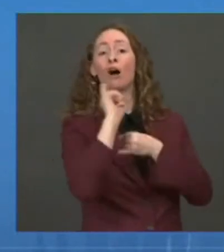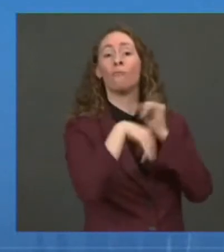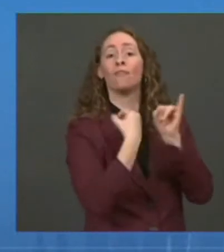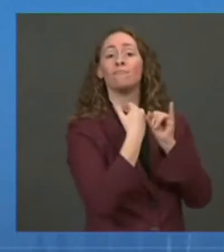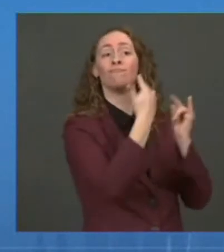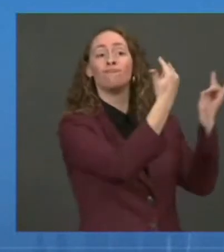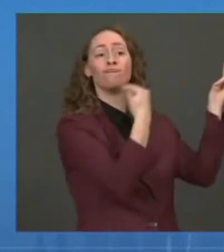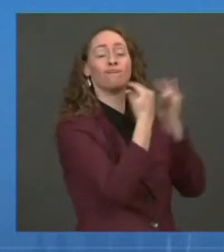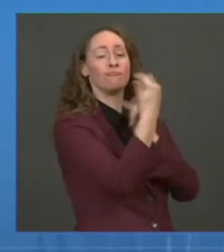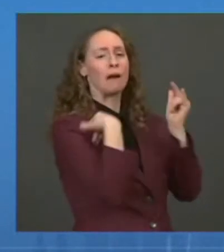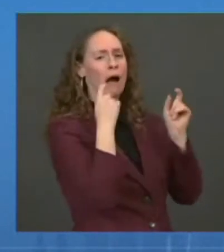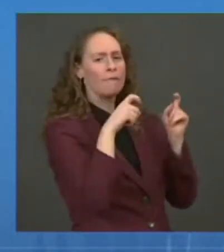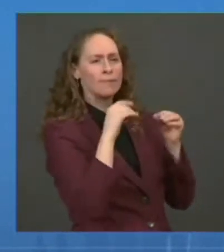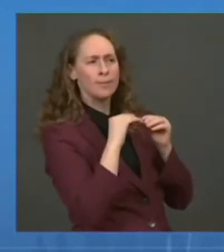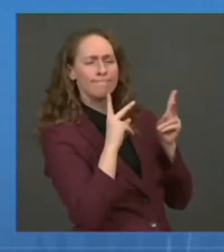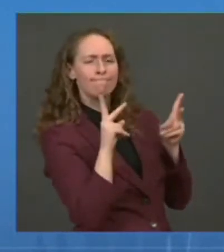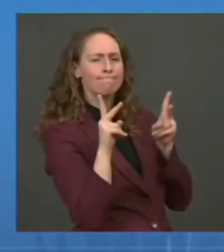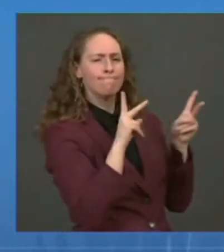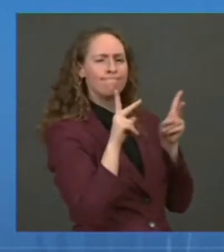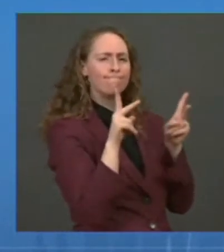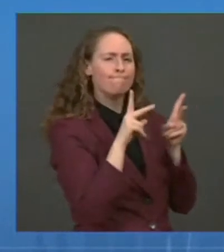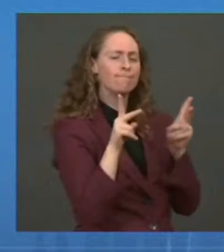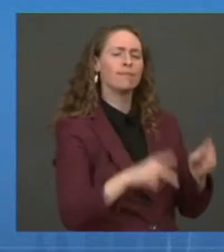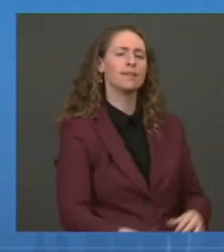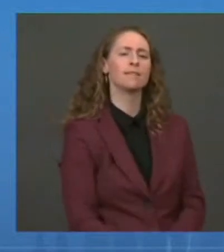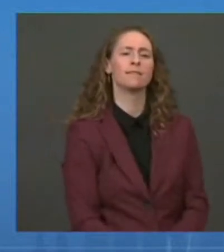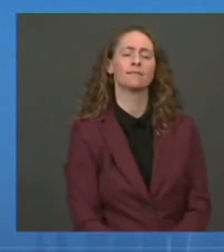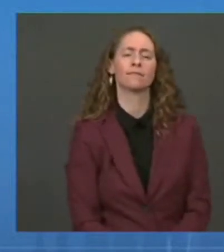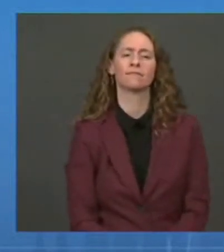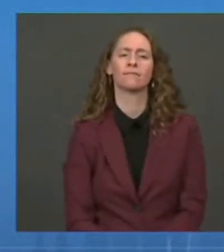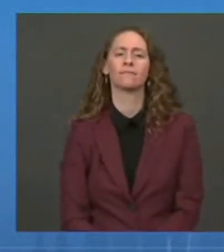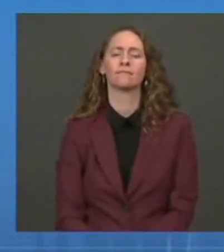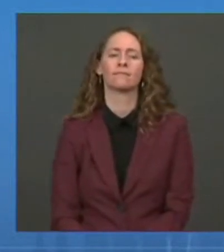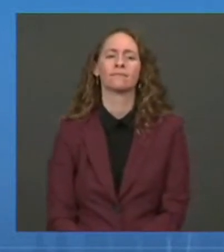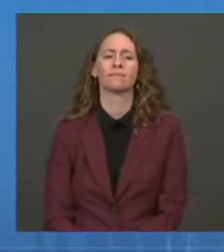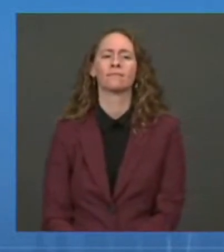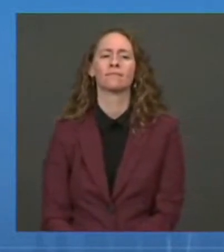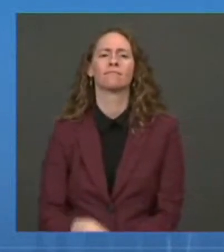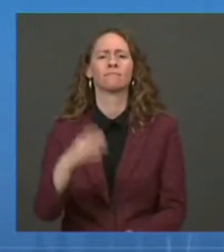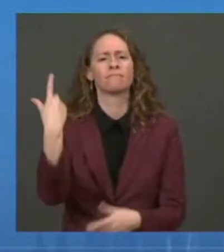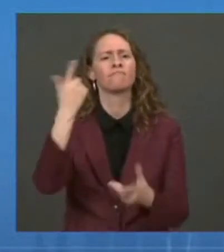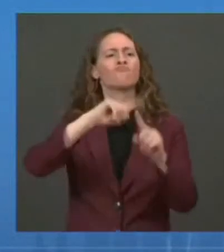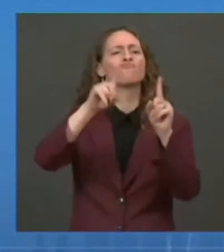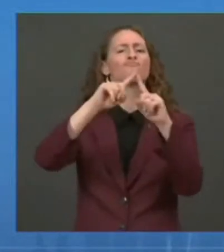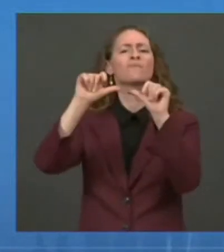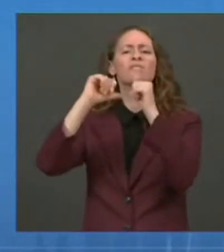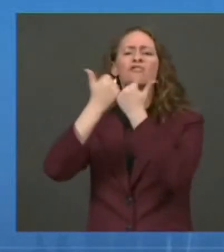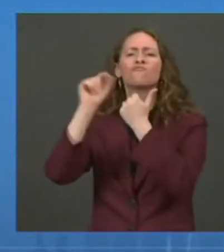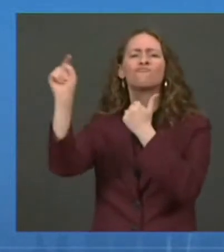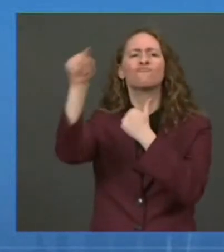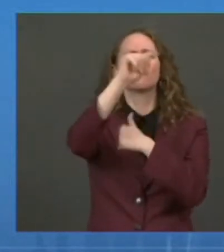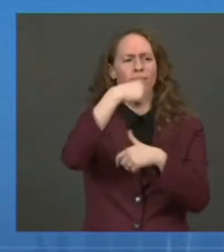INTERNATIONAL TRAVELERS. OUR CDC LABORATORIES ARE WORKING IN COLLABORATION WITH PUBLIC HEALTH AND ACADEMIC